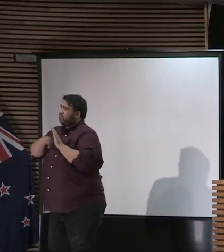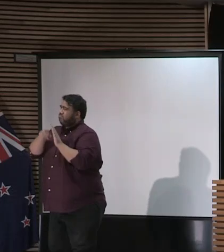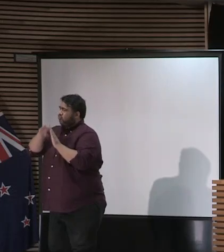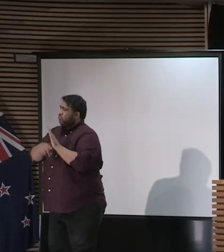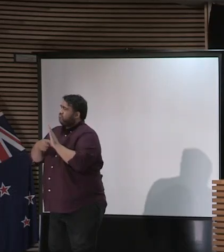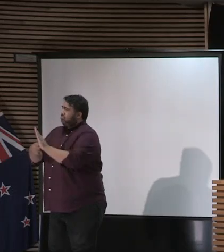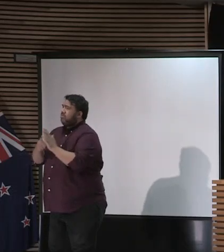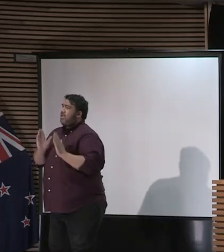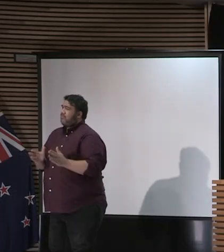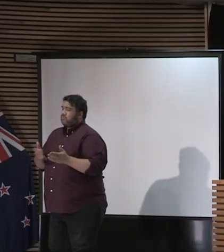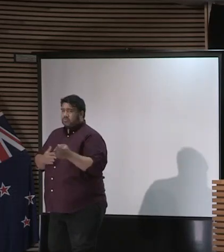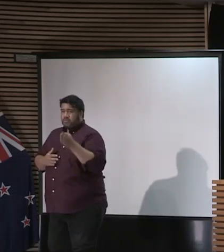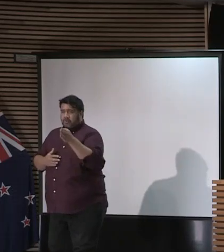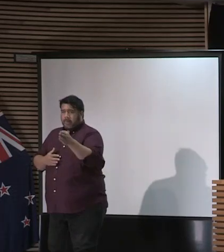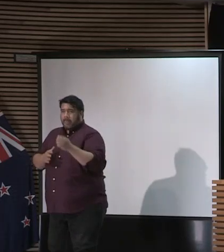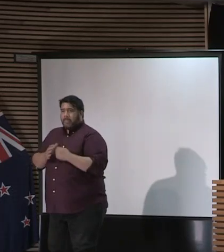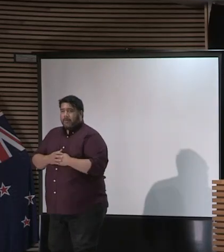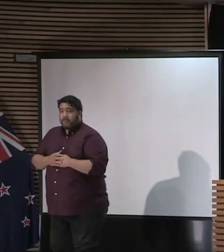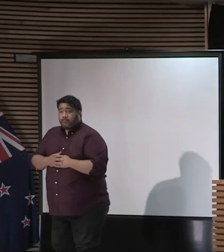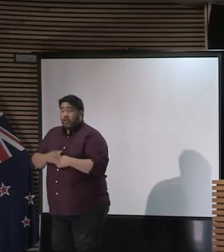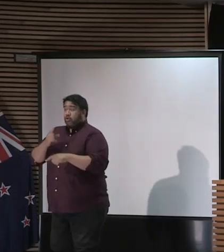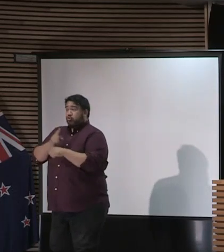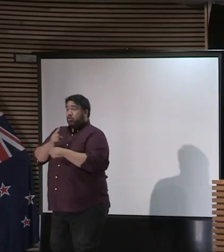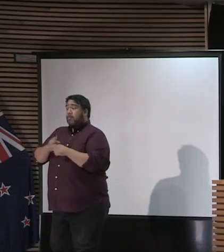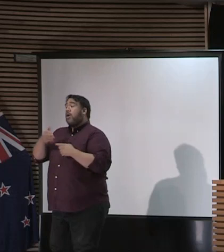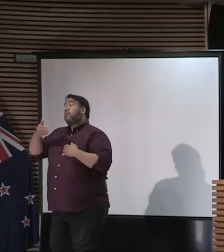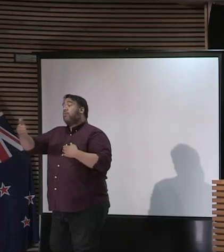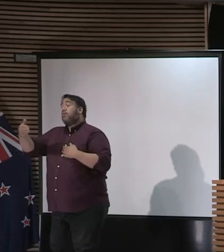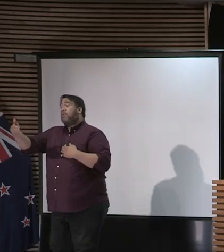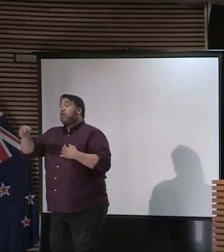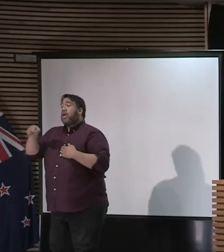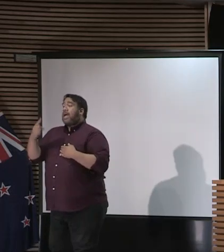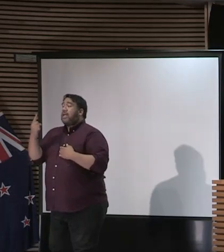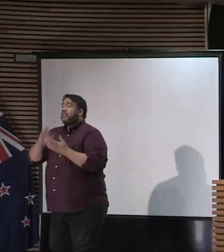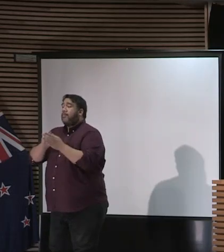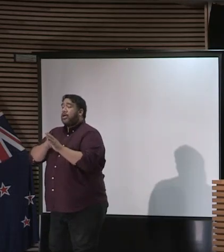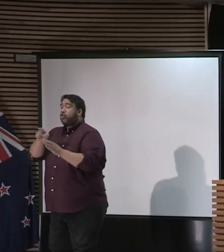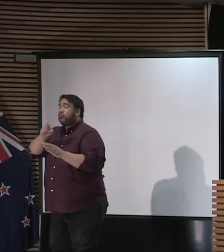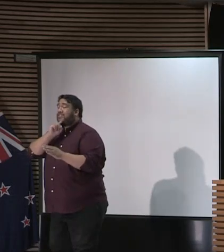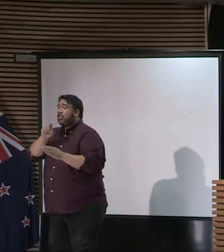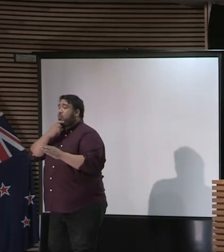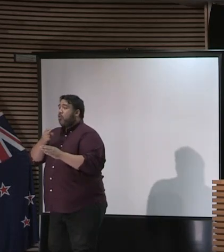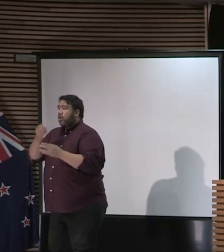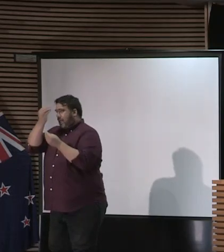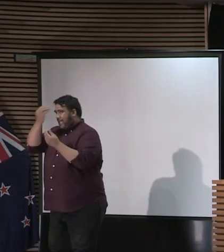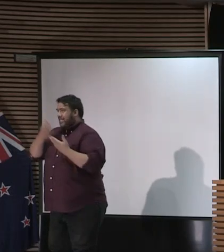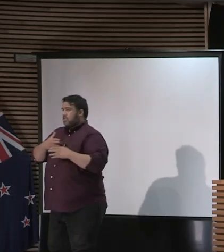often in close contact.